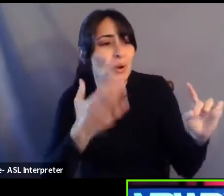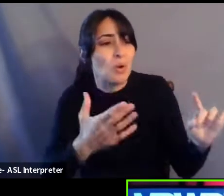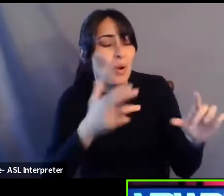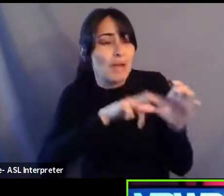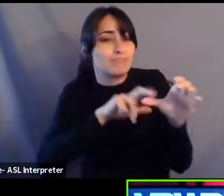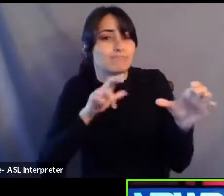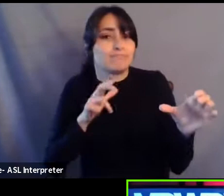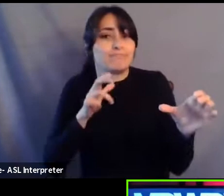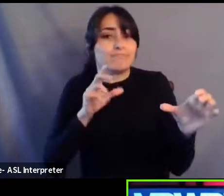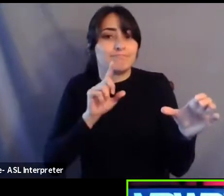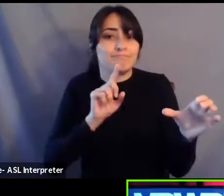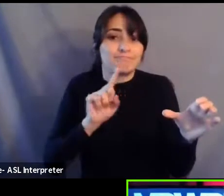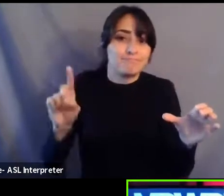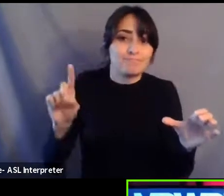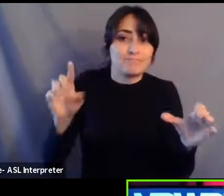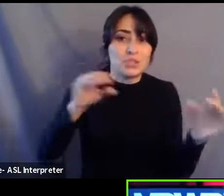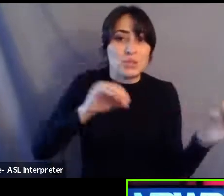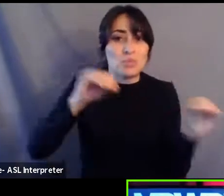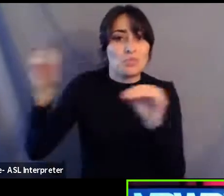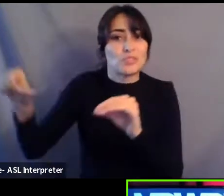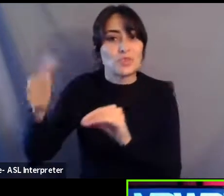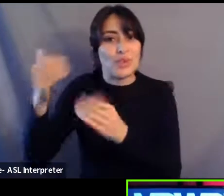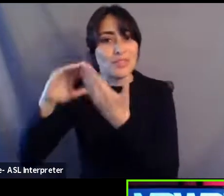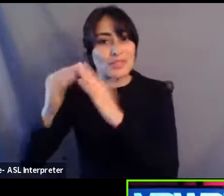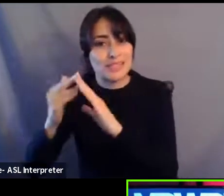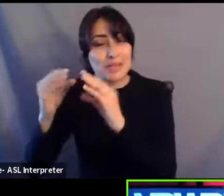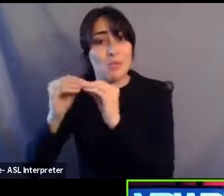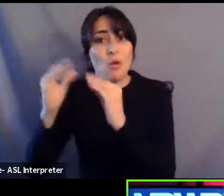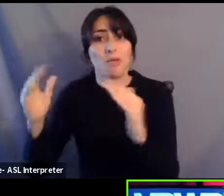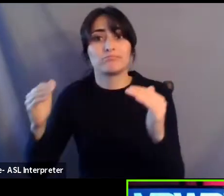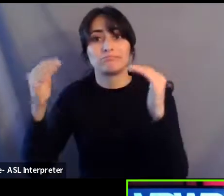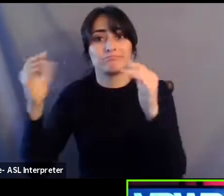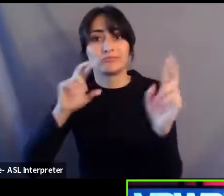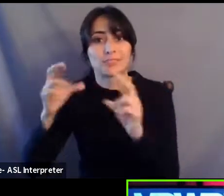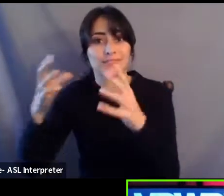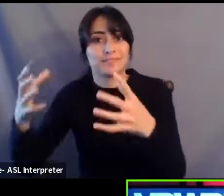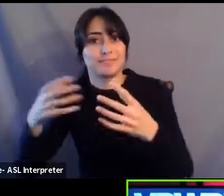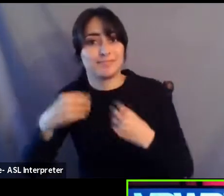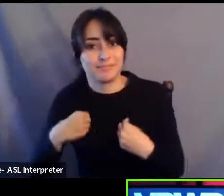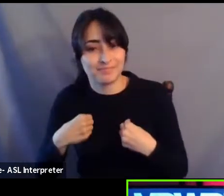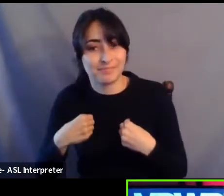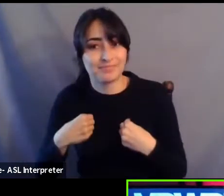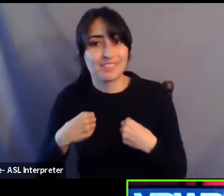a different city completely that's more advanced. Then what happens is that tykeal keeps happening.